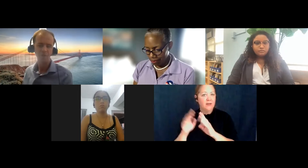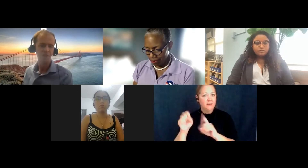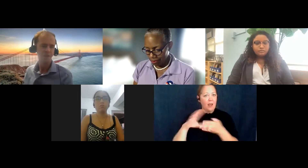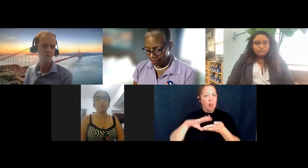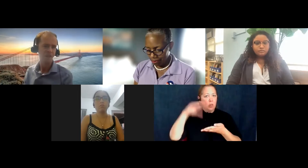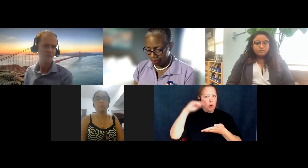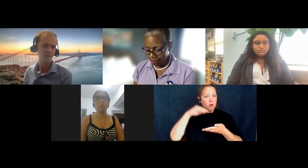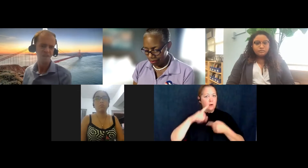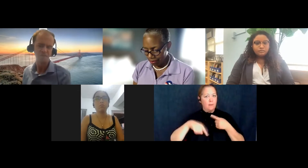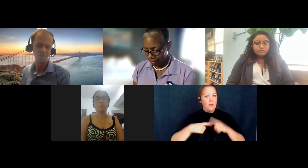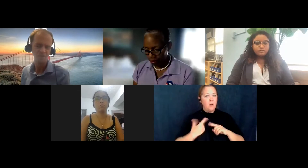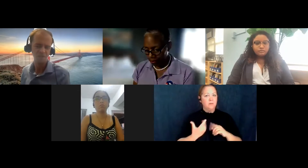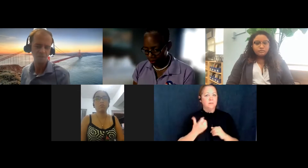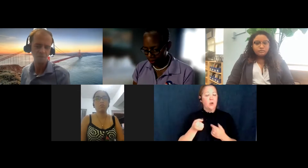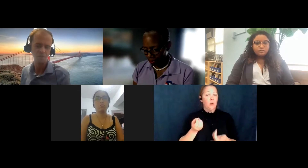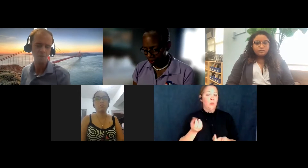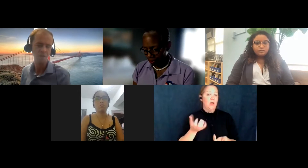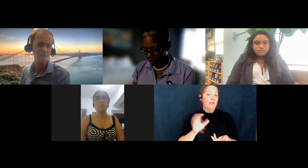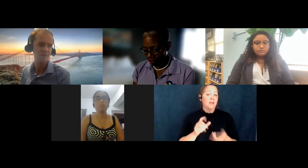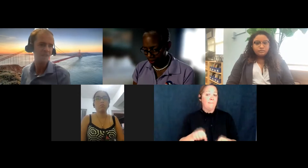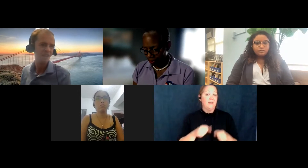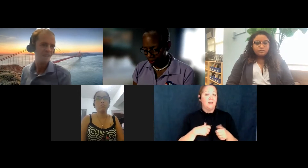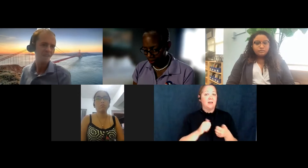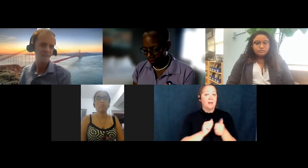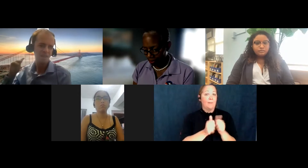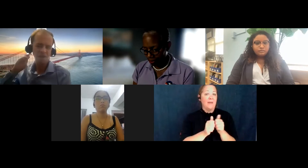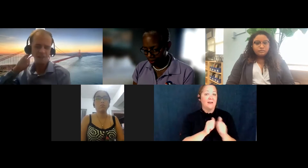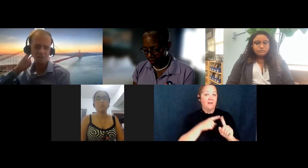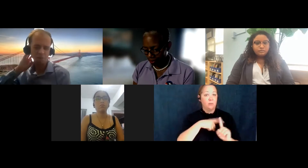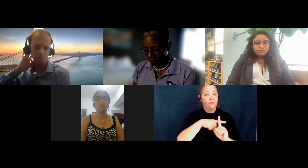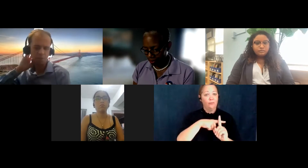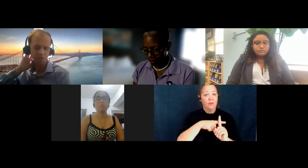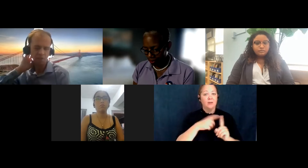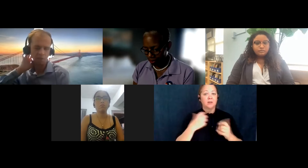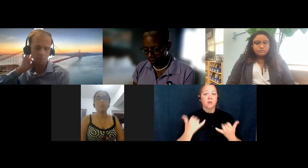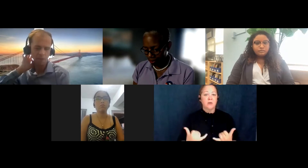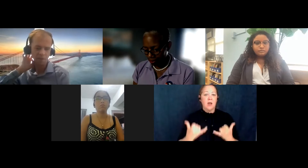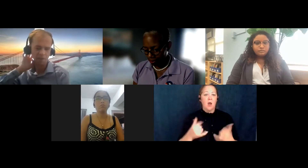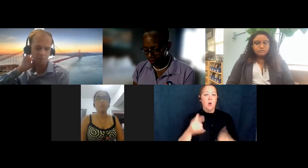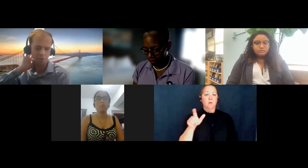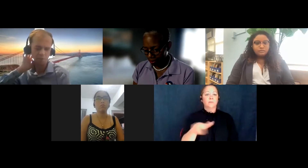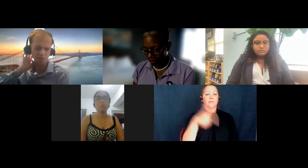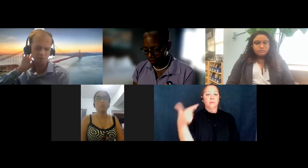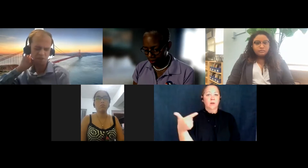Let's go on to Doris. I want to ask you, we talked a little bit about the research that